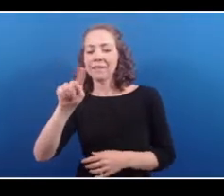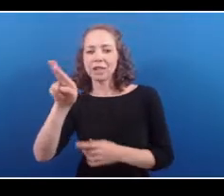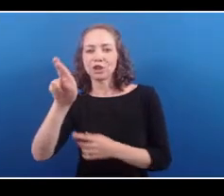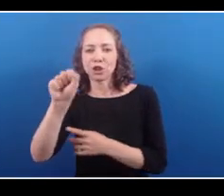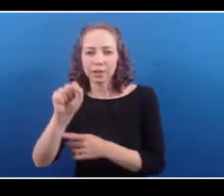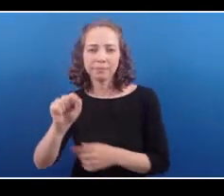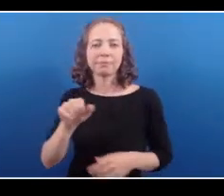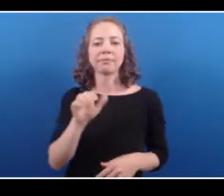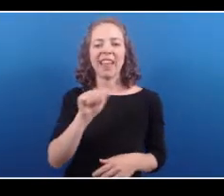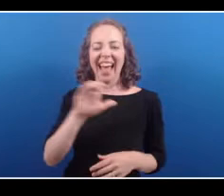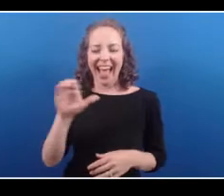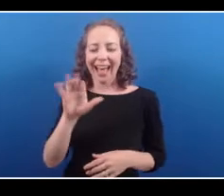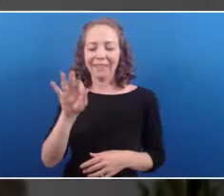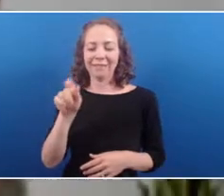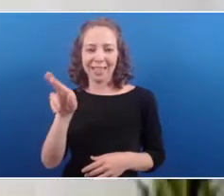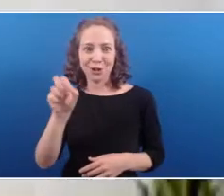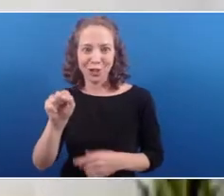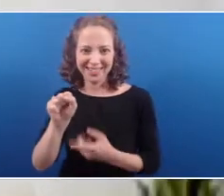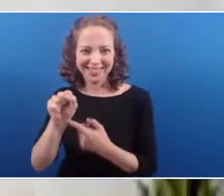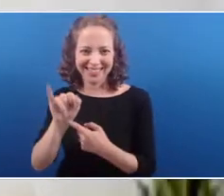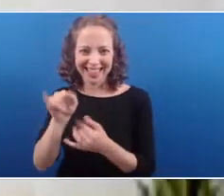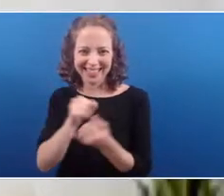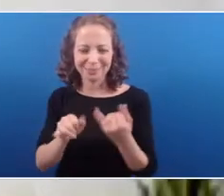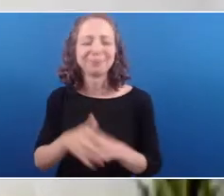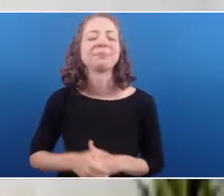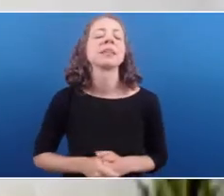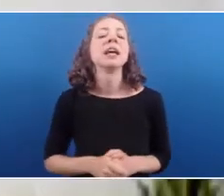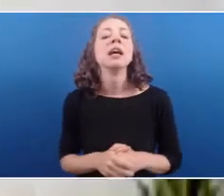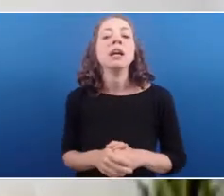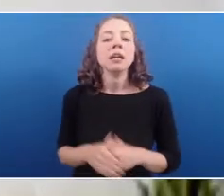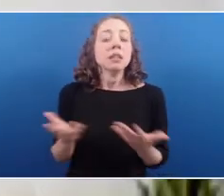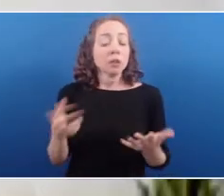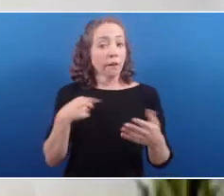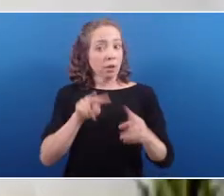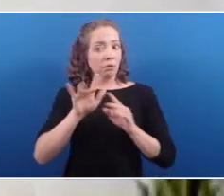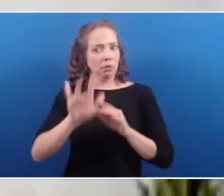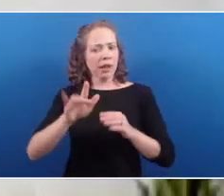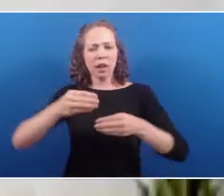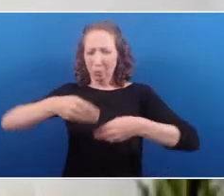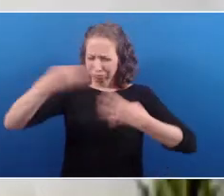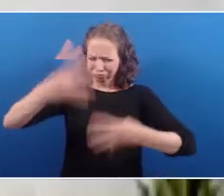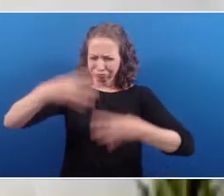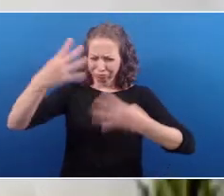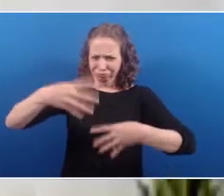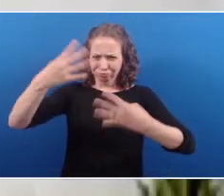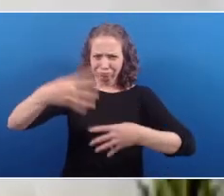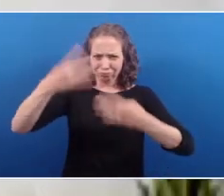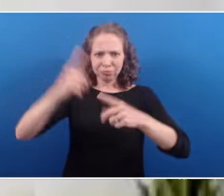And you’ll see long laundry lists there of all the sorts of things that you might want to be thinking about to personalize your experience.